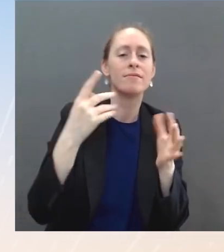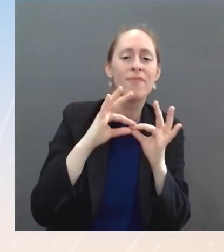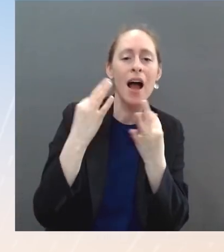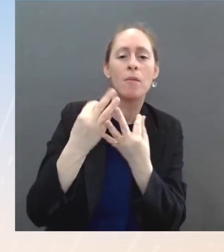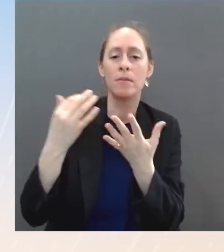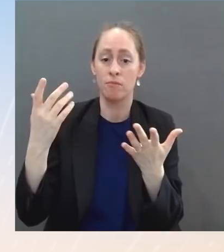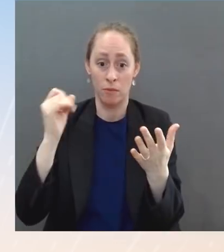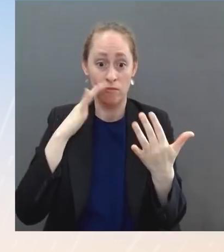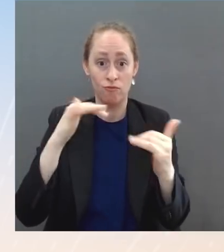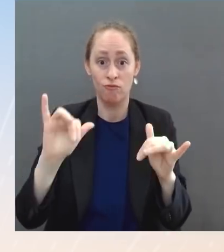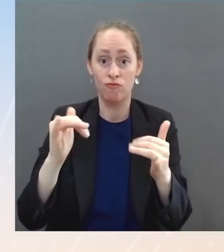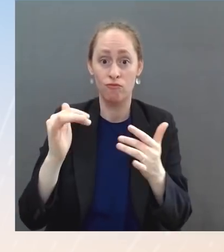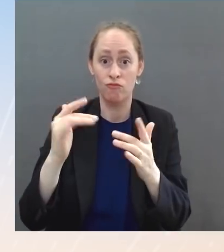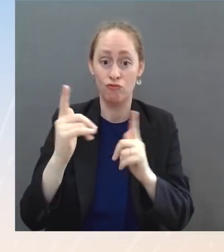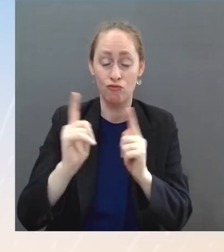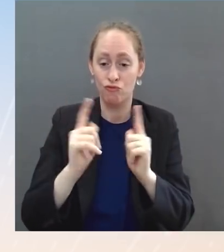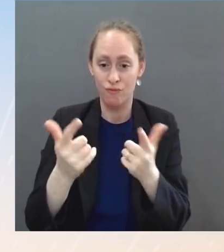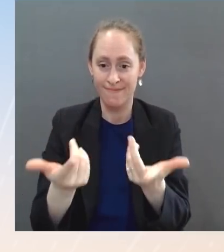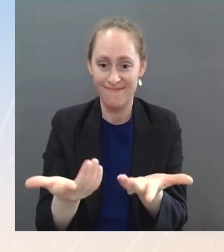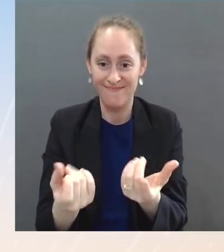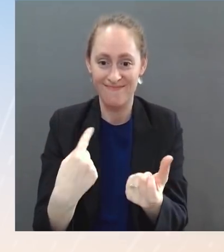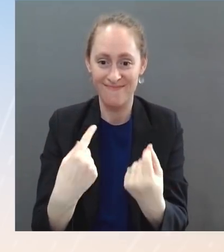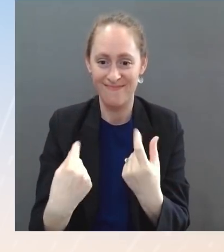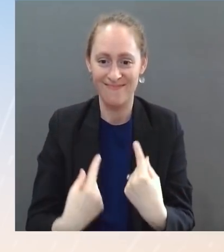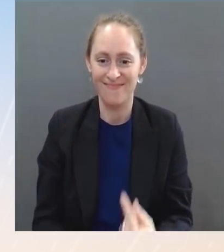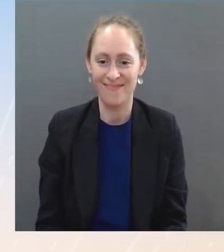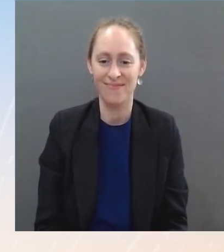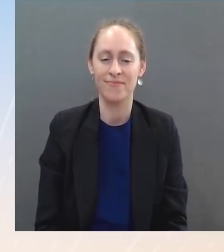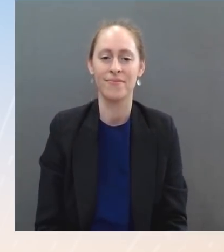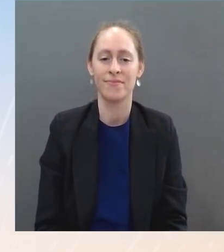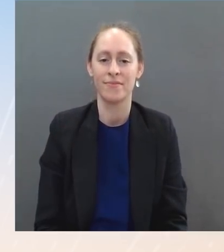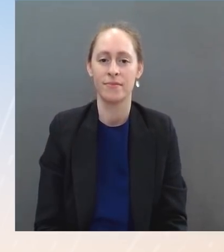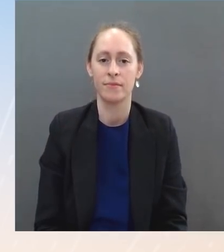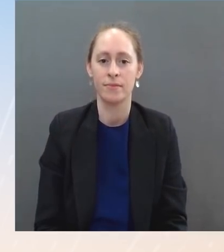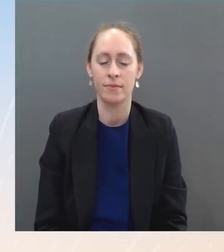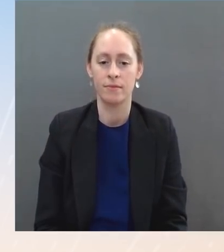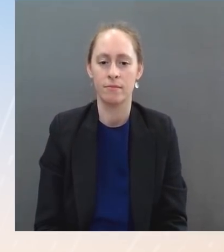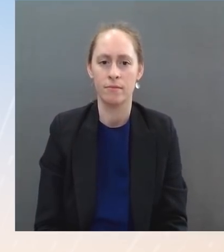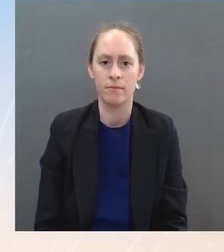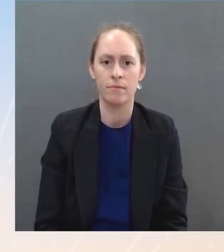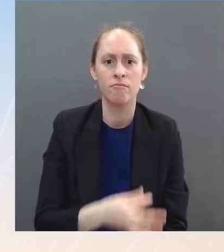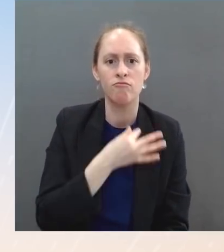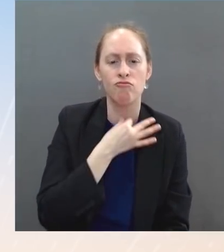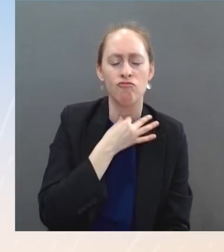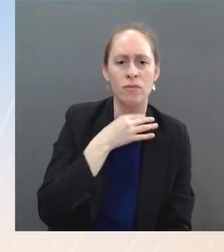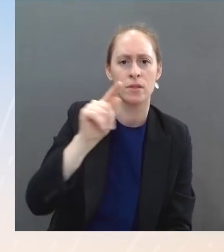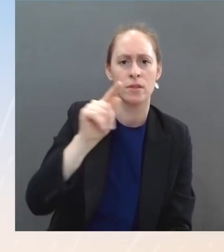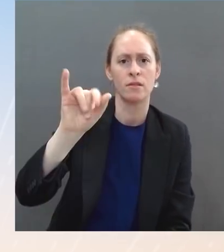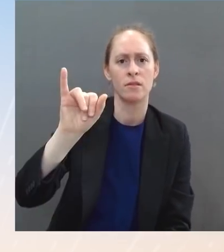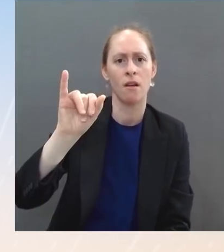The Press: So, one question on Title 42. Some Republican attorneys general are suing the administration over the plan to lift it.